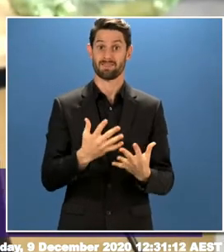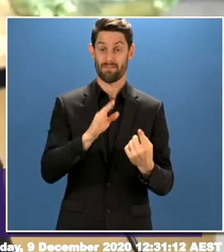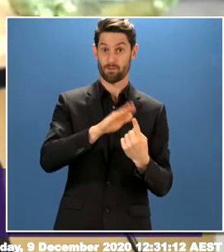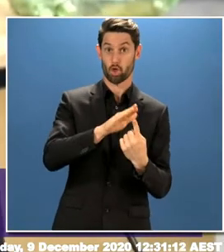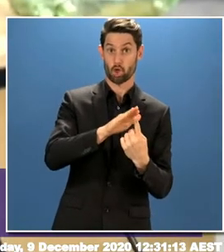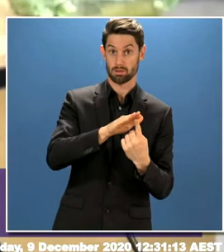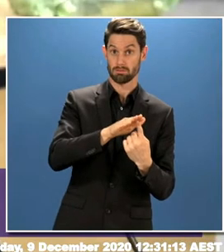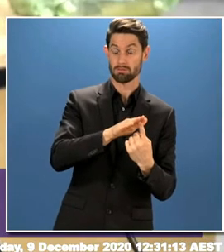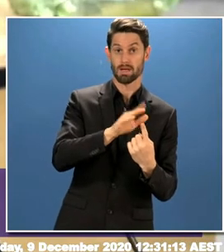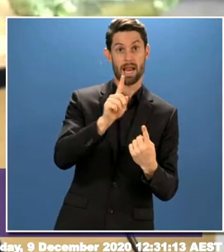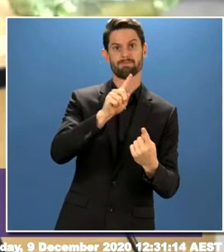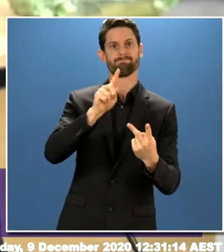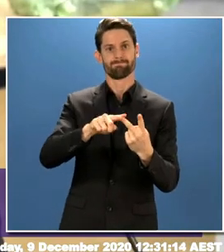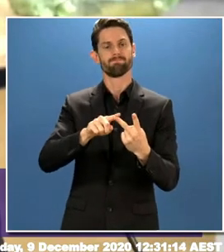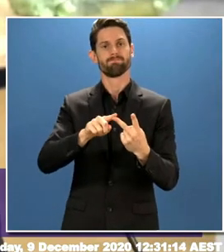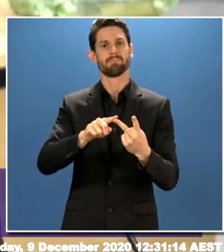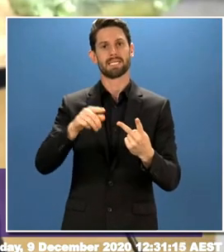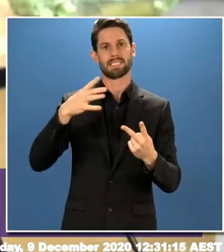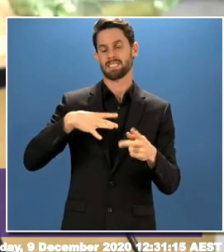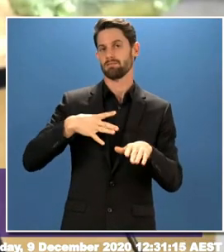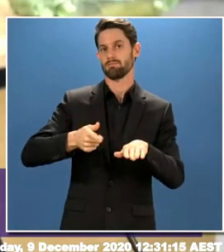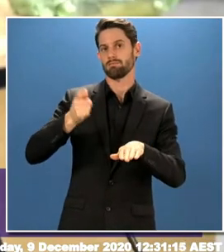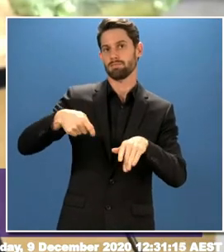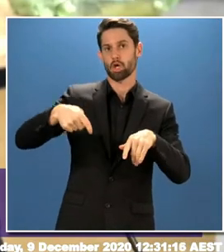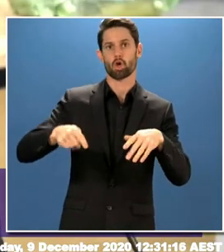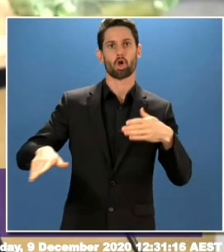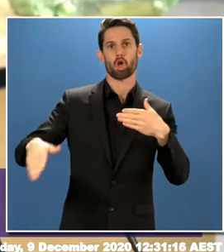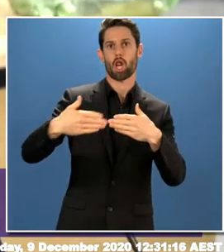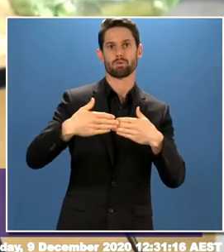Chair, I request that the following directions be made to ensure that the...